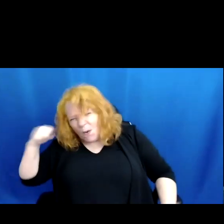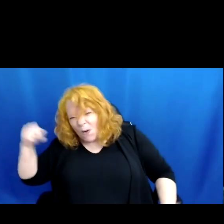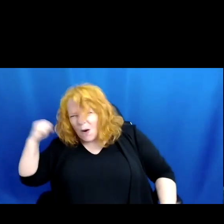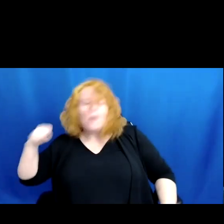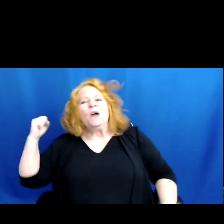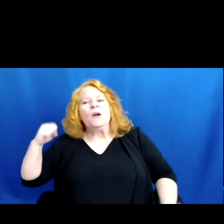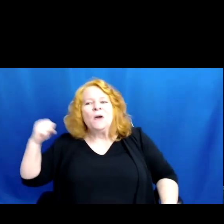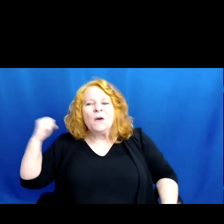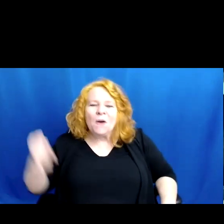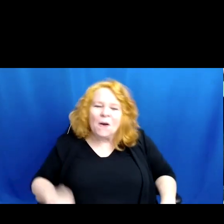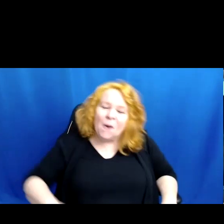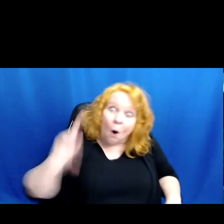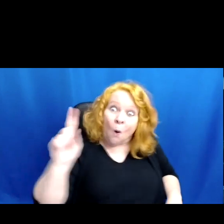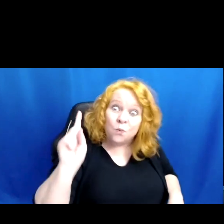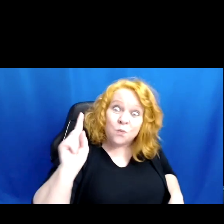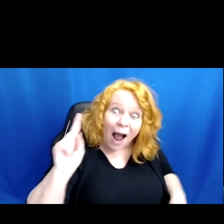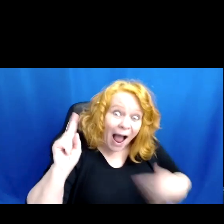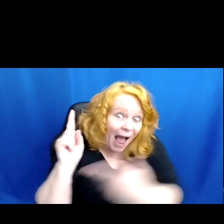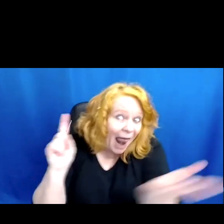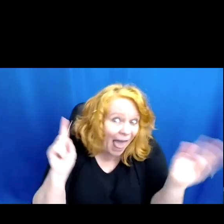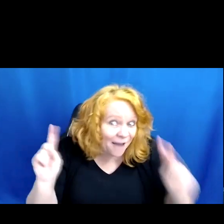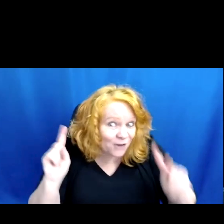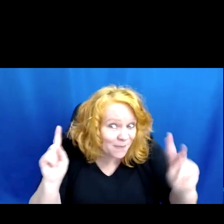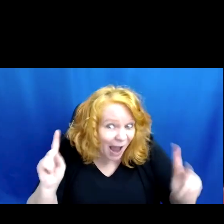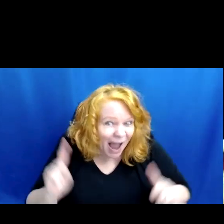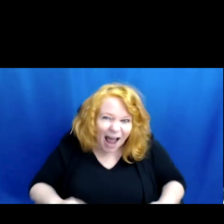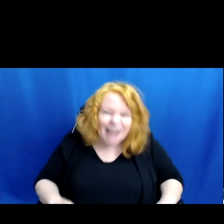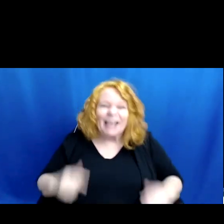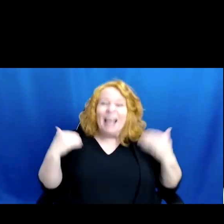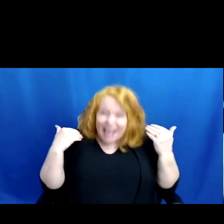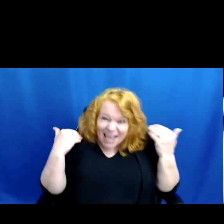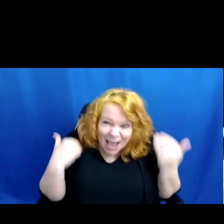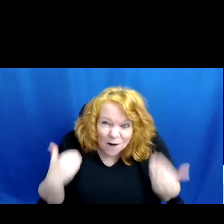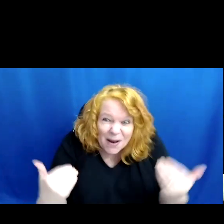Here we go go, go, go, go, go-a-tee-go, whee.